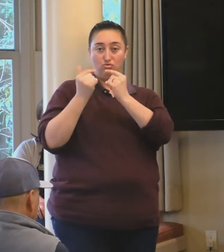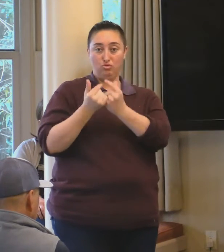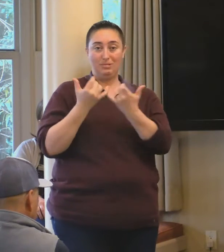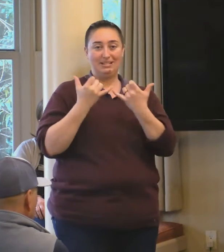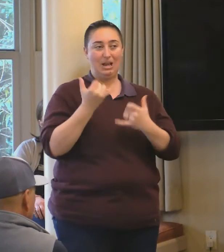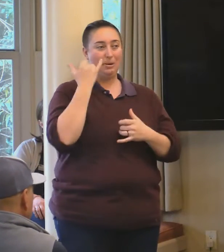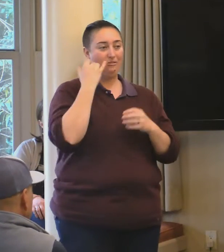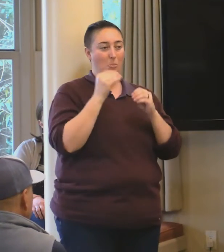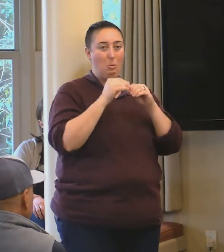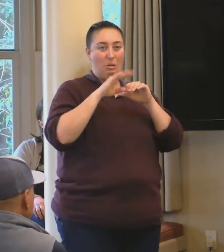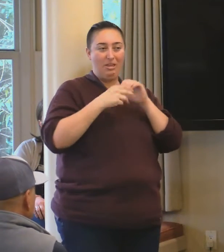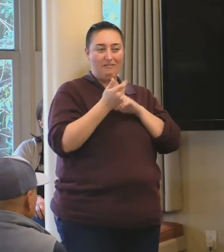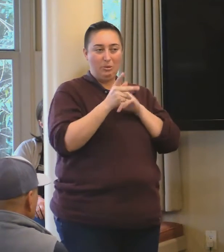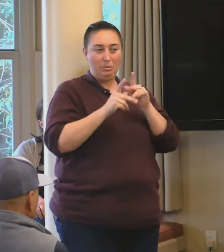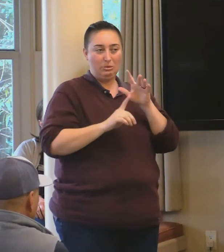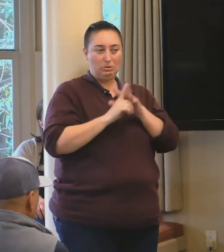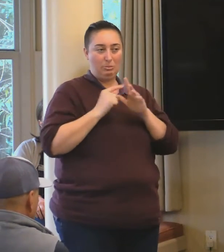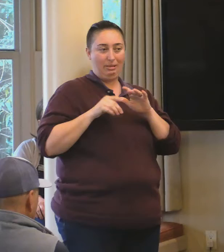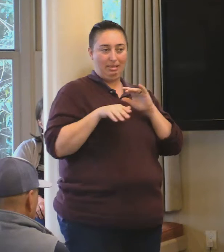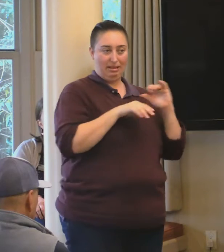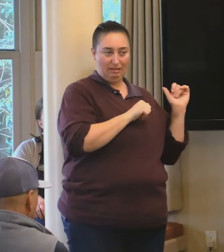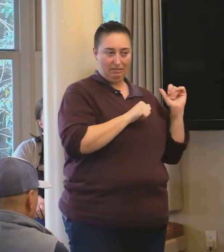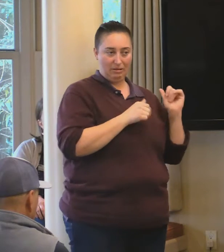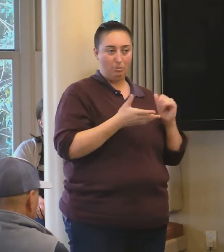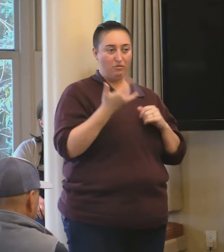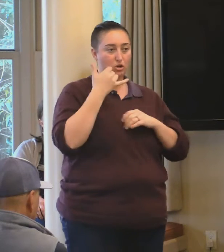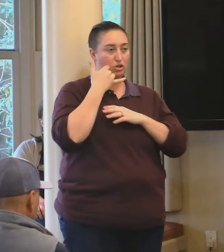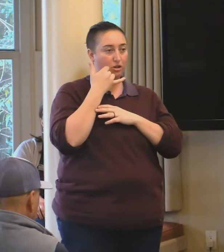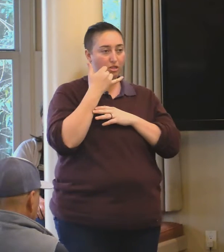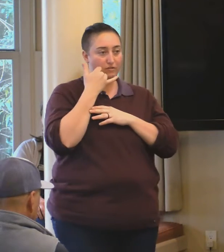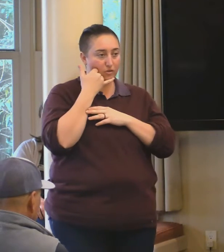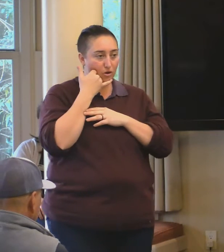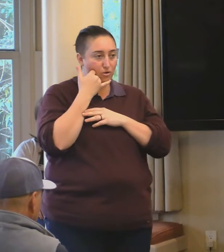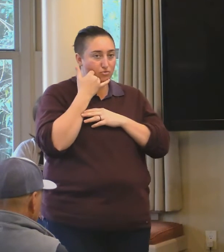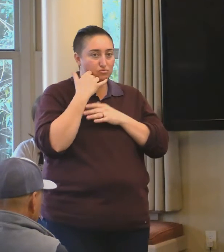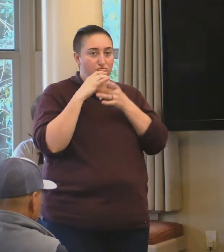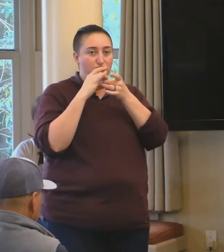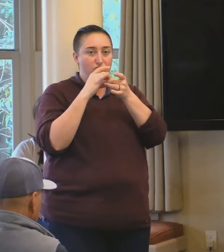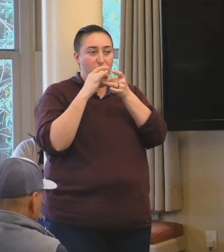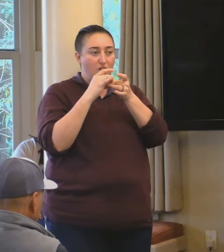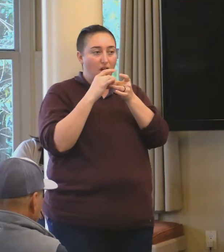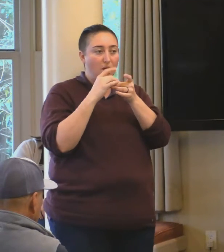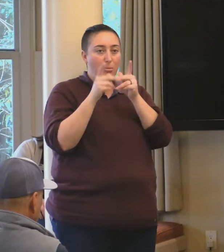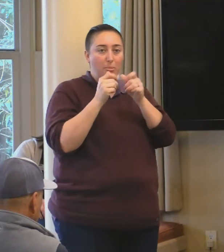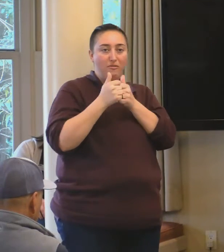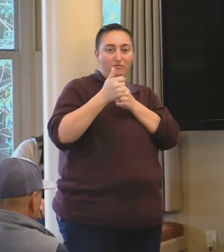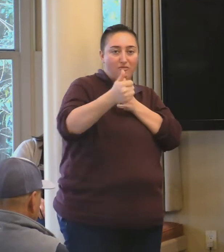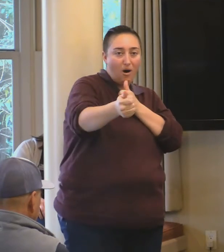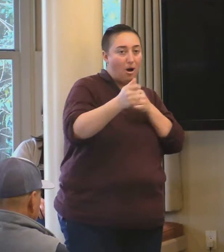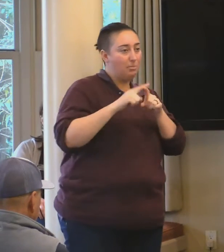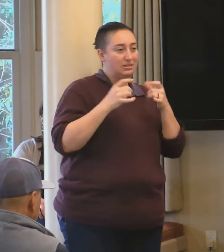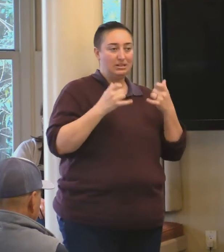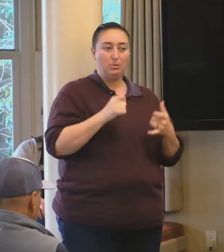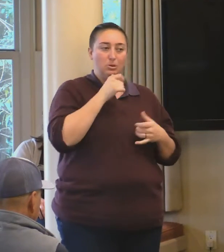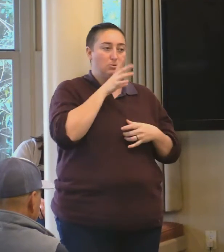soon as more than a few people show up. We used to talk on the phone to maintain long-distance relationships, but now we just